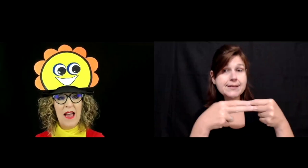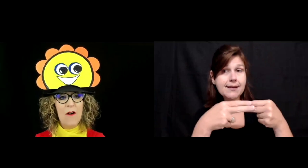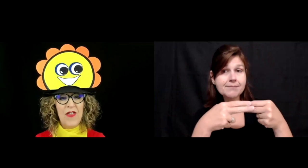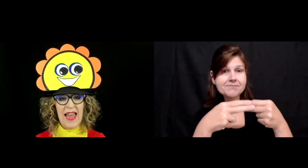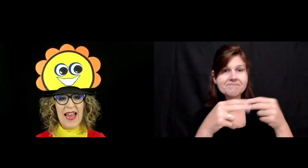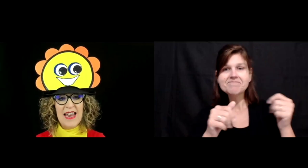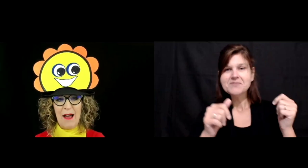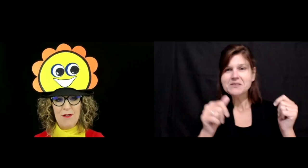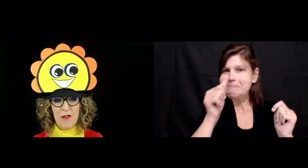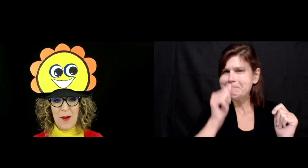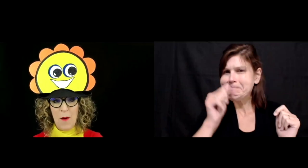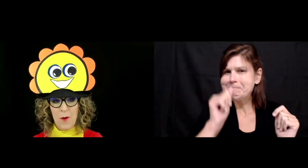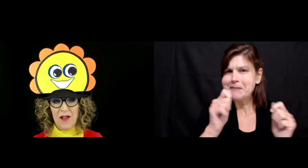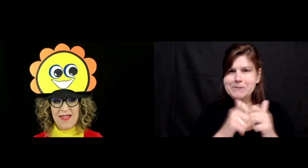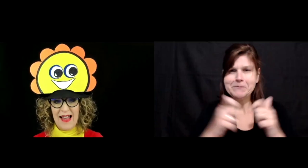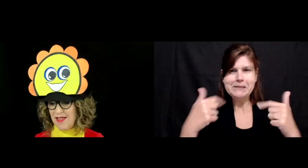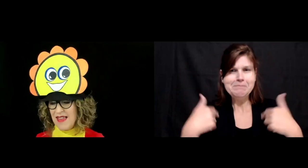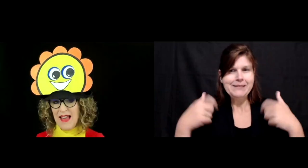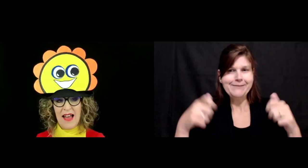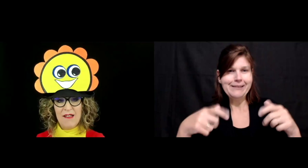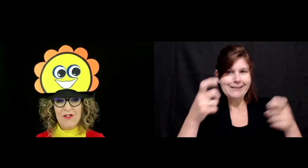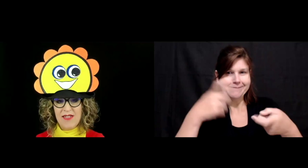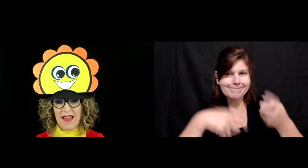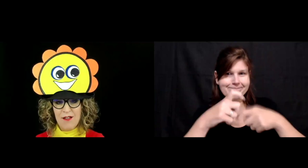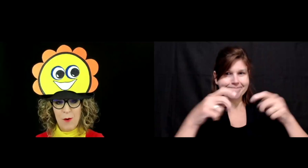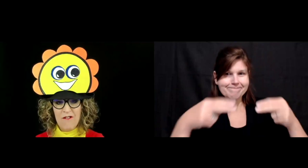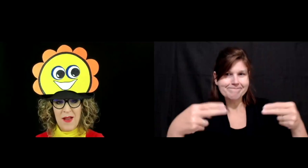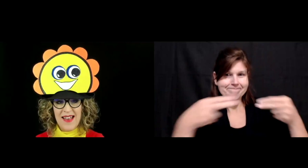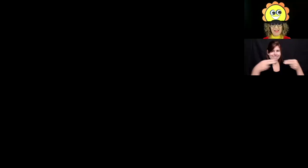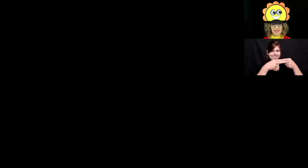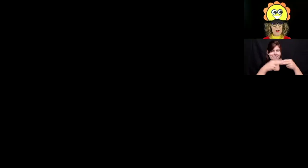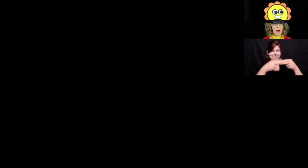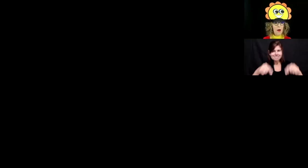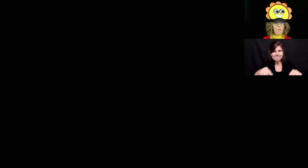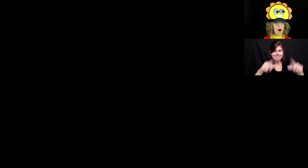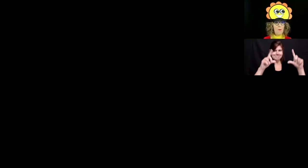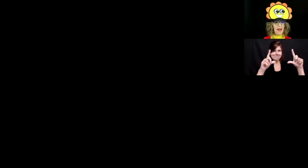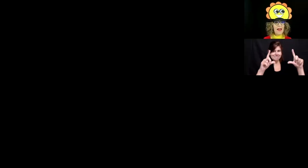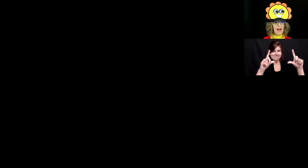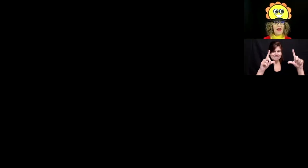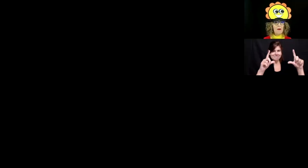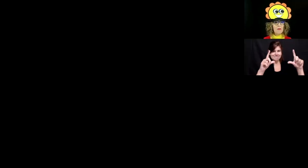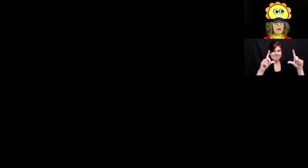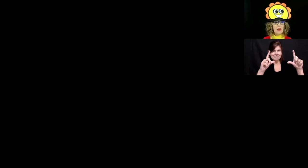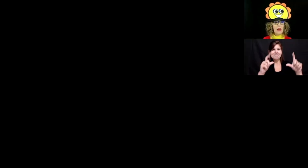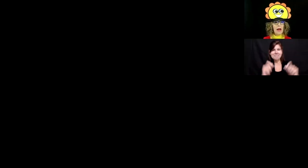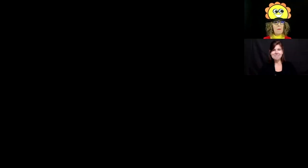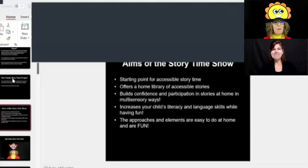for the in and out of the PowerPoint slides 'cause it just takes a couple of minutes to pop in and out.